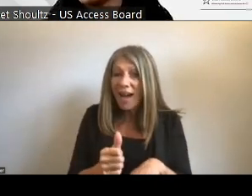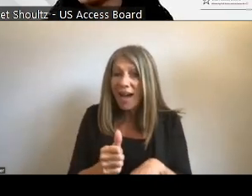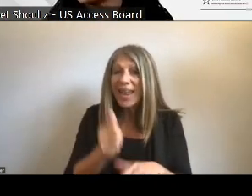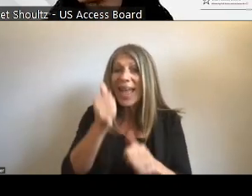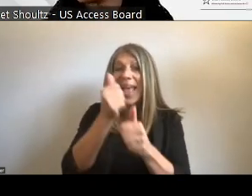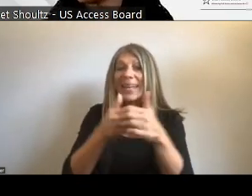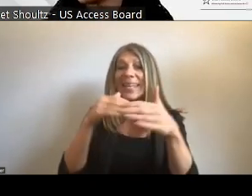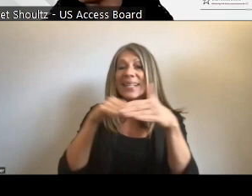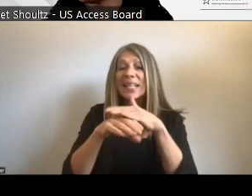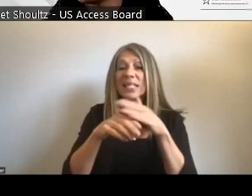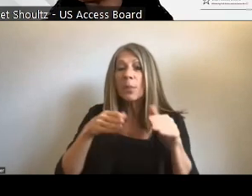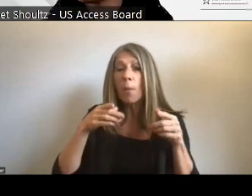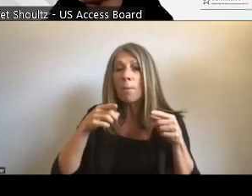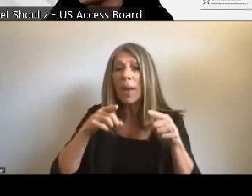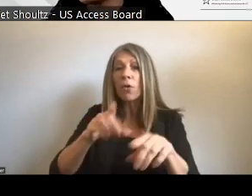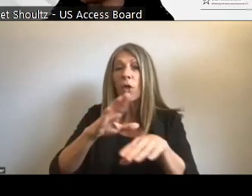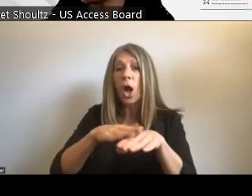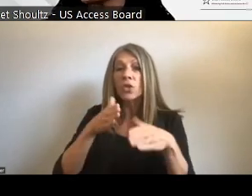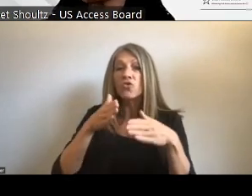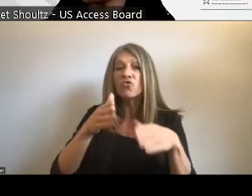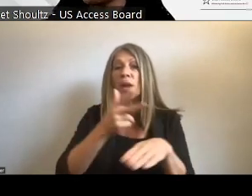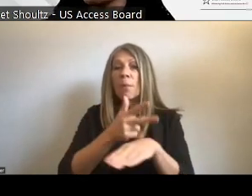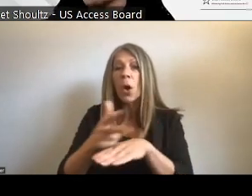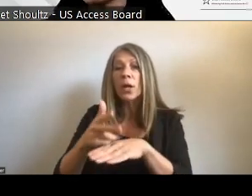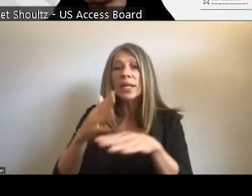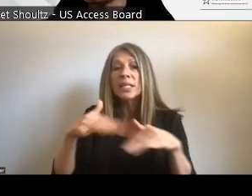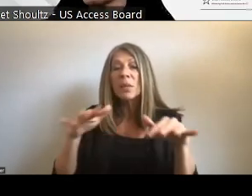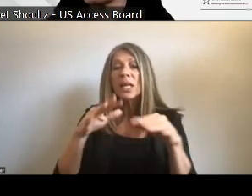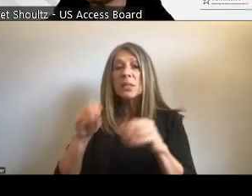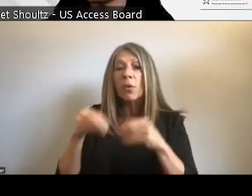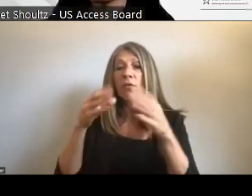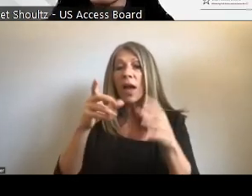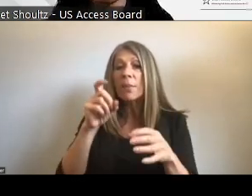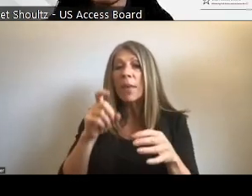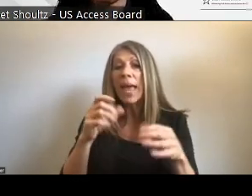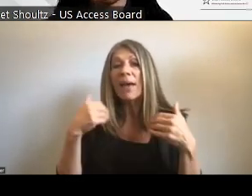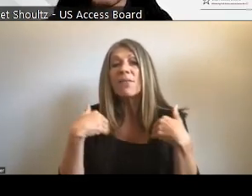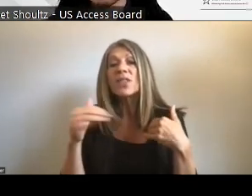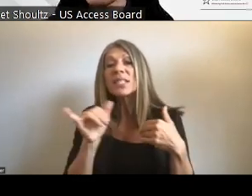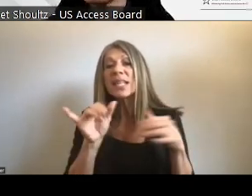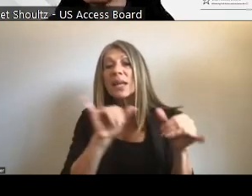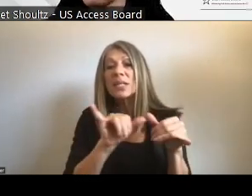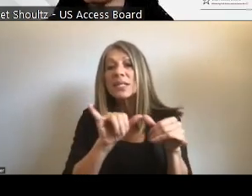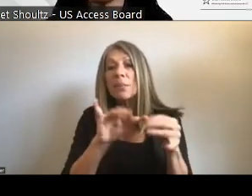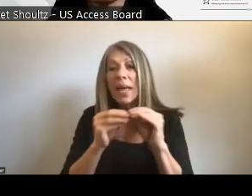any accessible parallel on-street parking spaces that are provided may have the same dimensions as